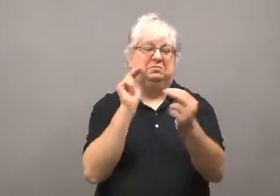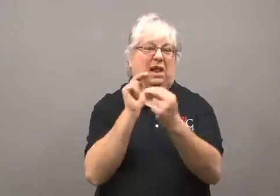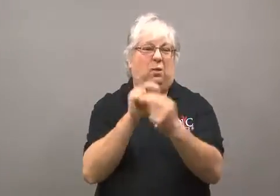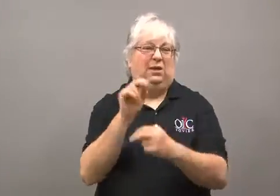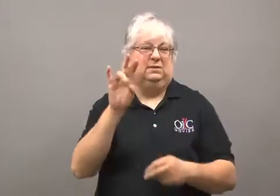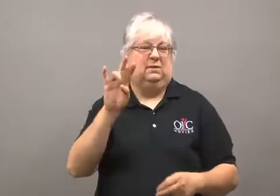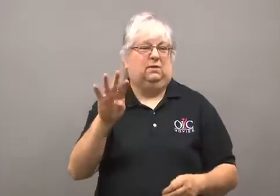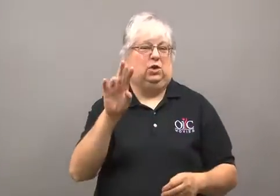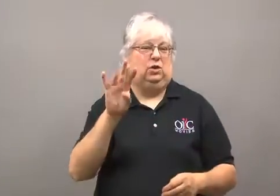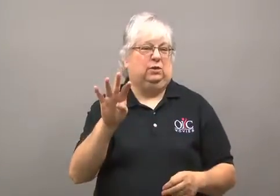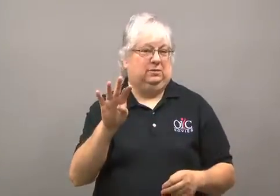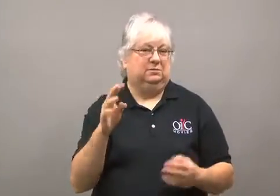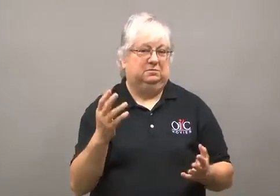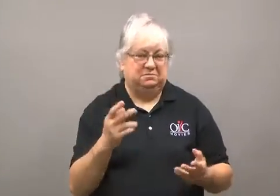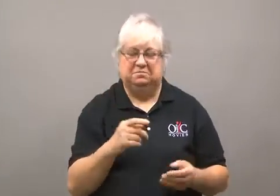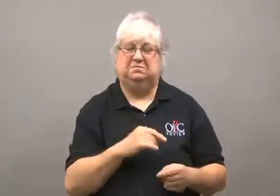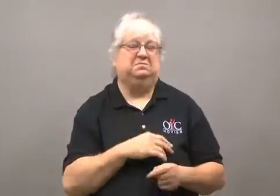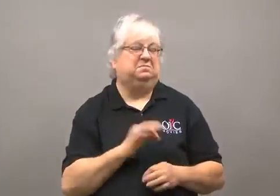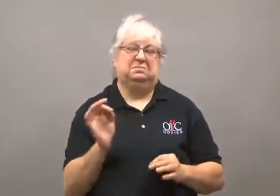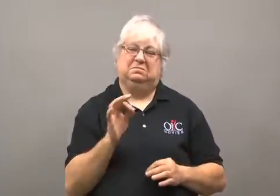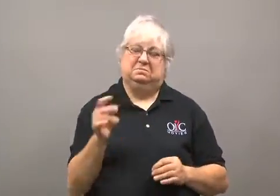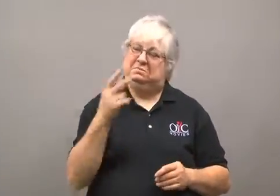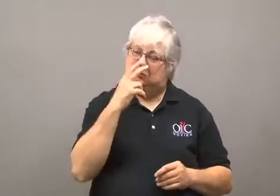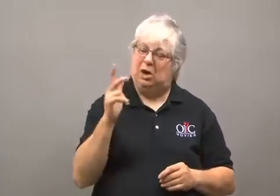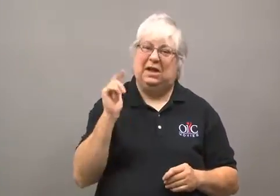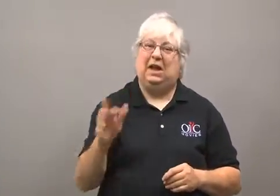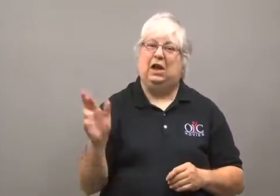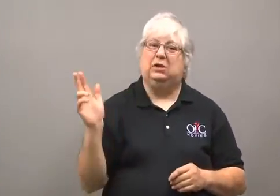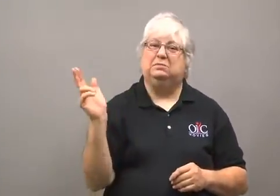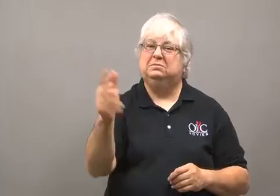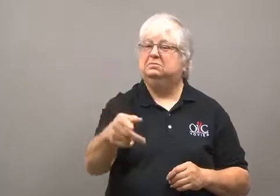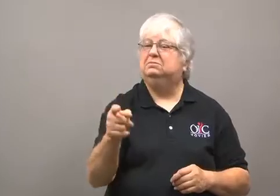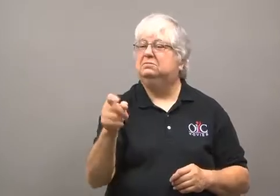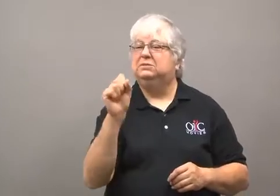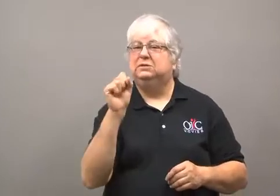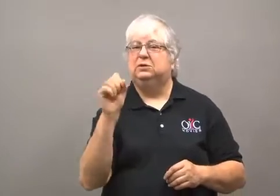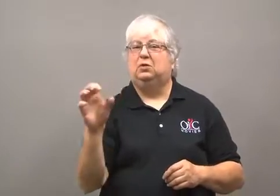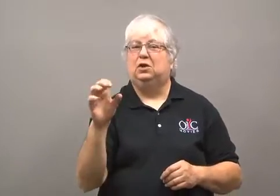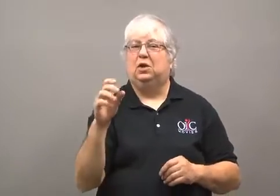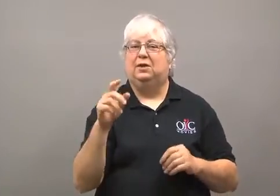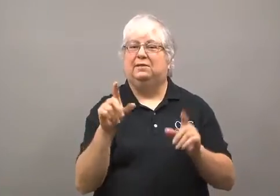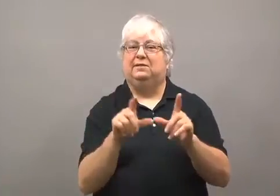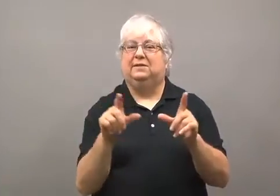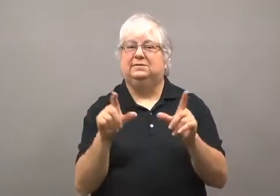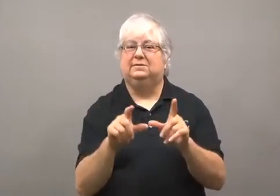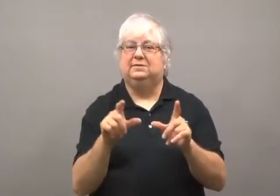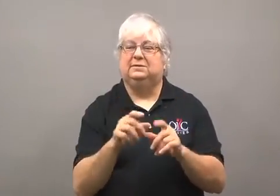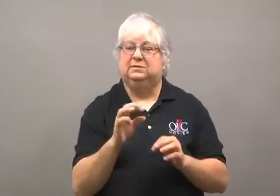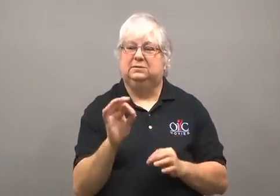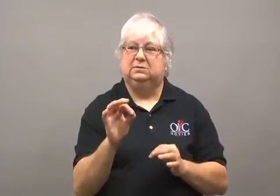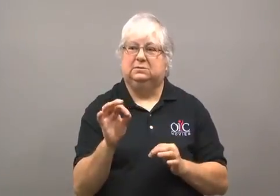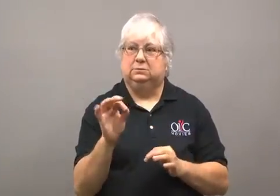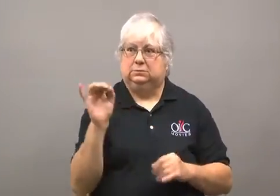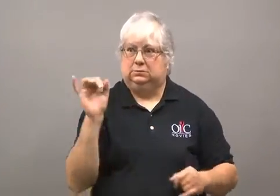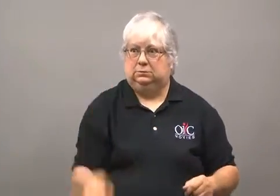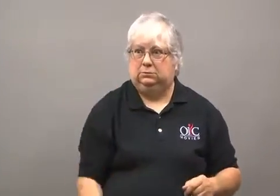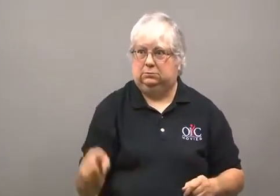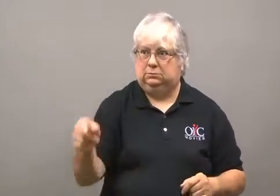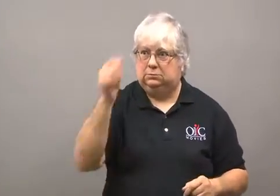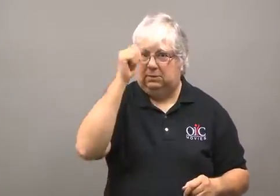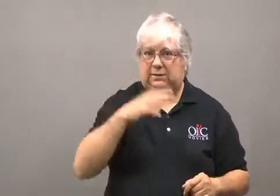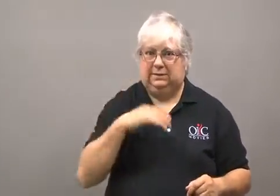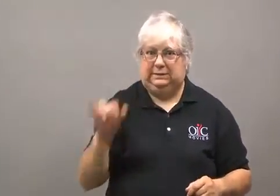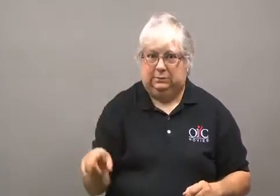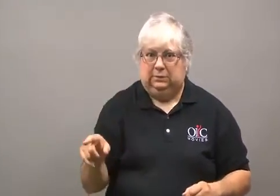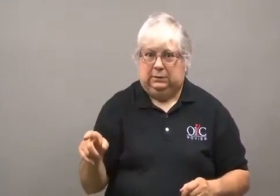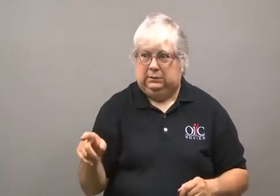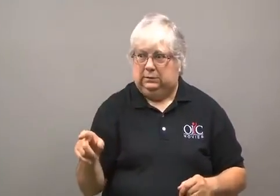She saw a car with South Carolina plates. She recognized Roof in the car.